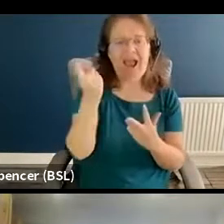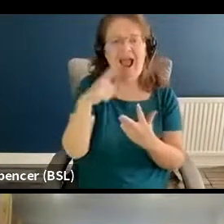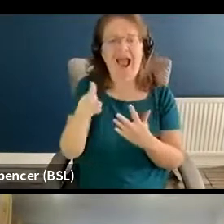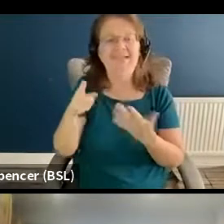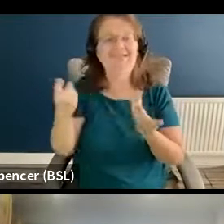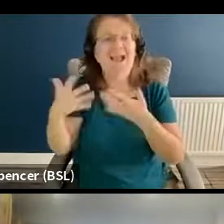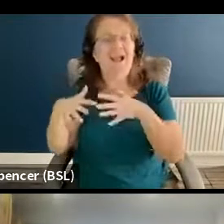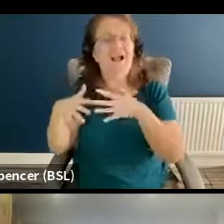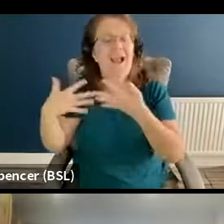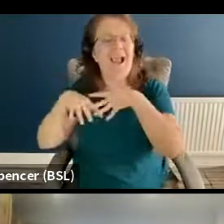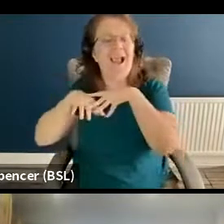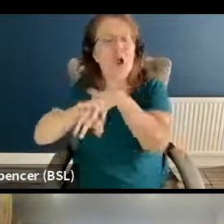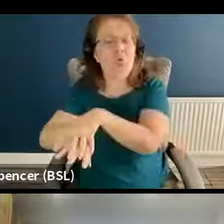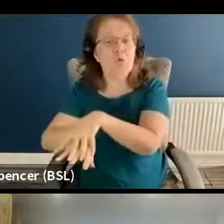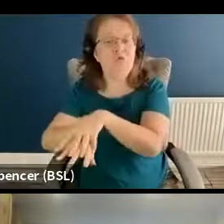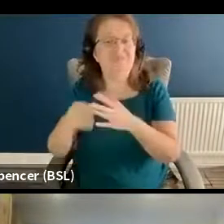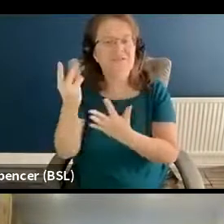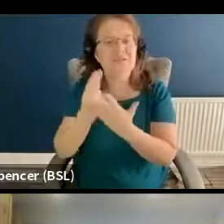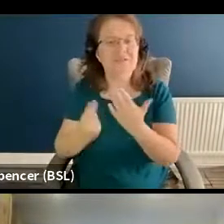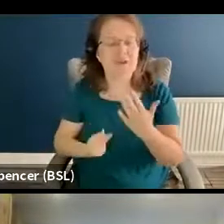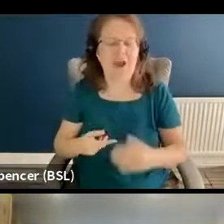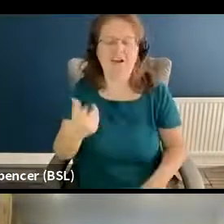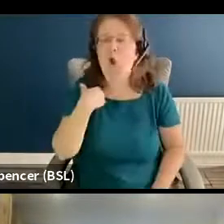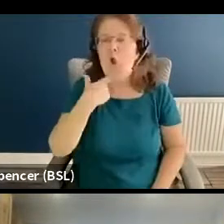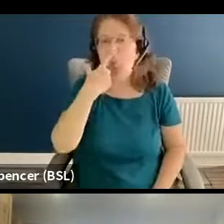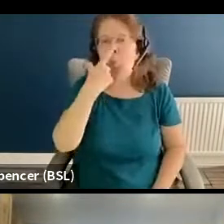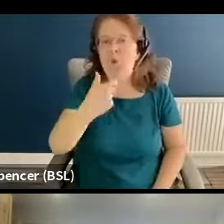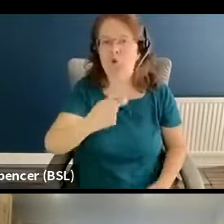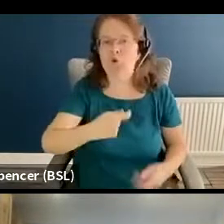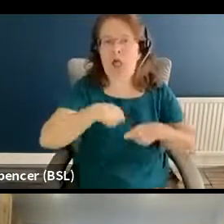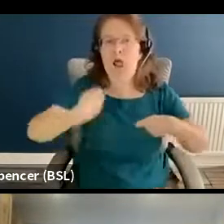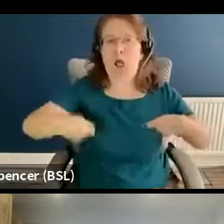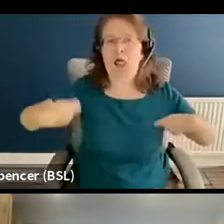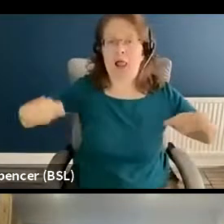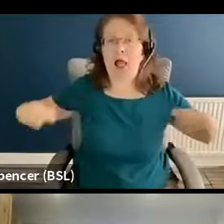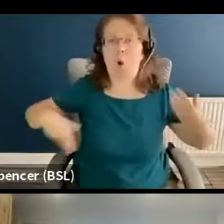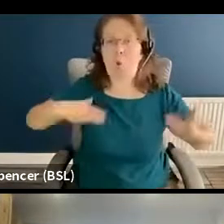talk for an hour about that. Debra, I can see you're writing an answer to that.